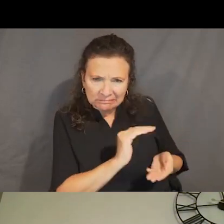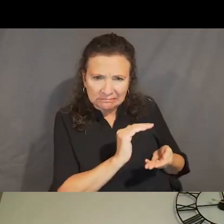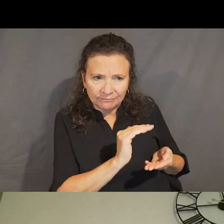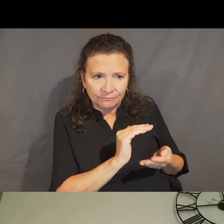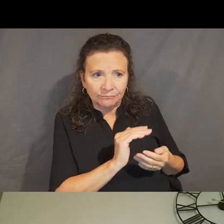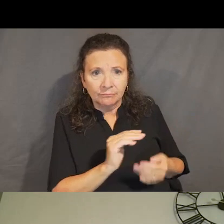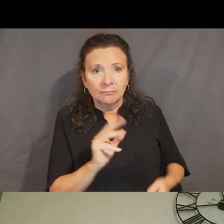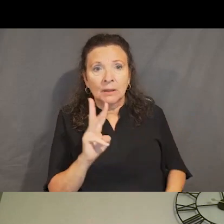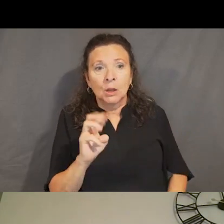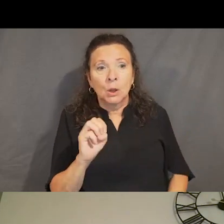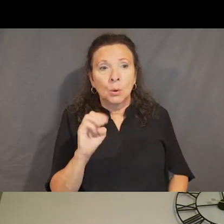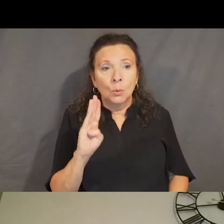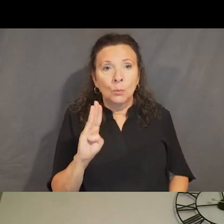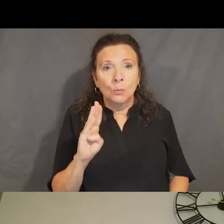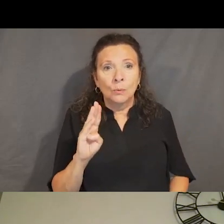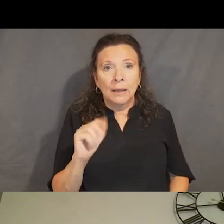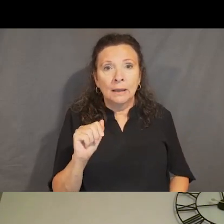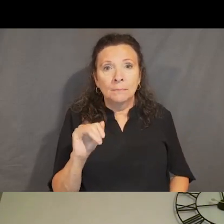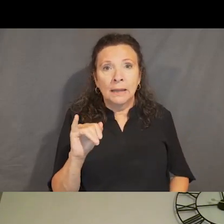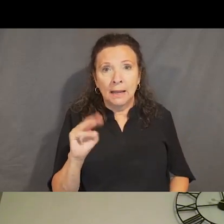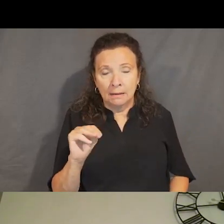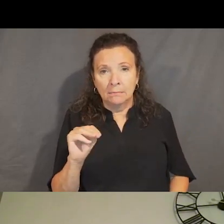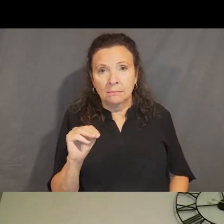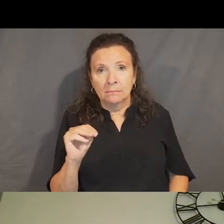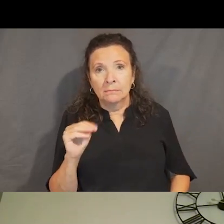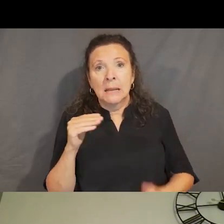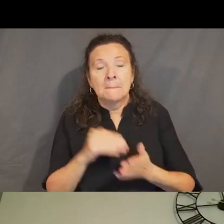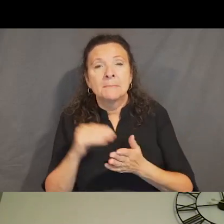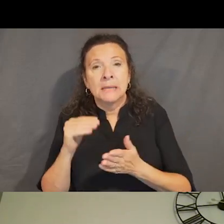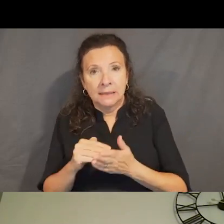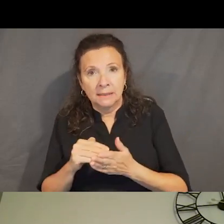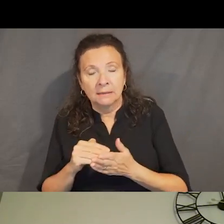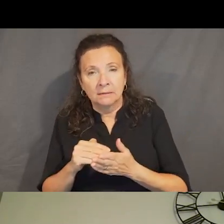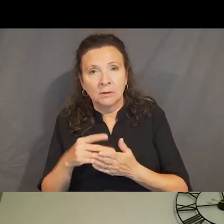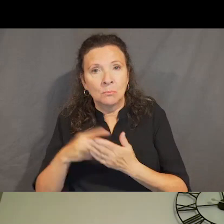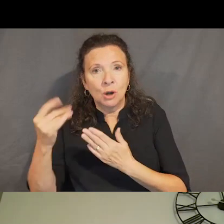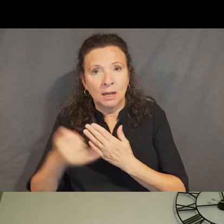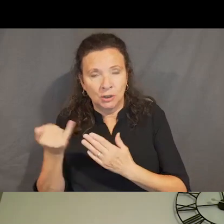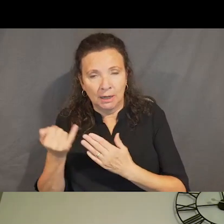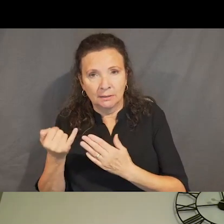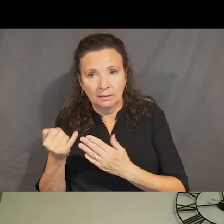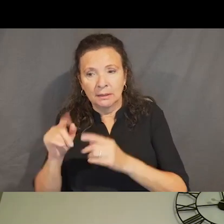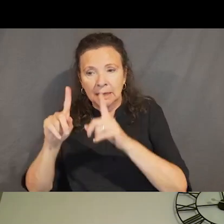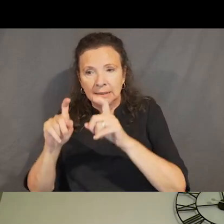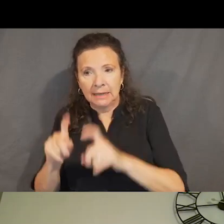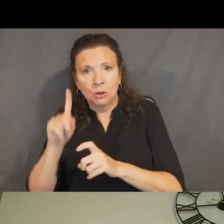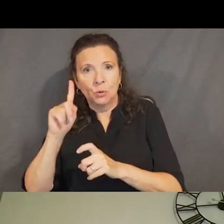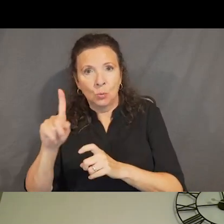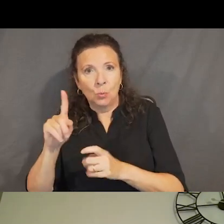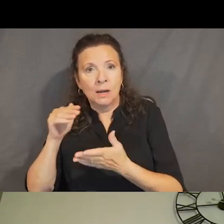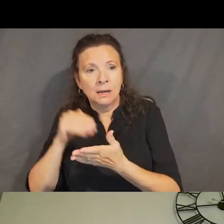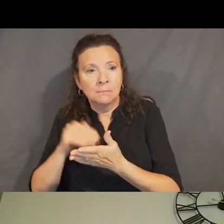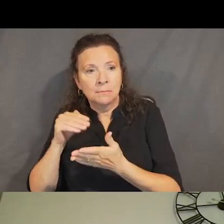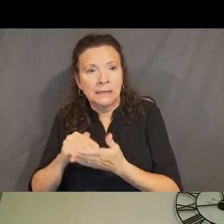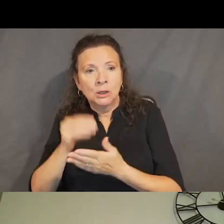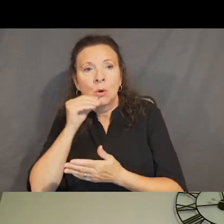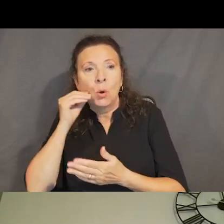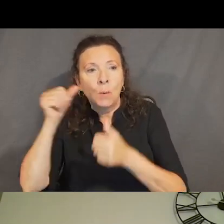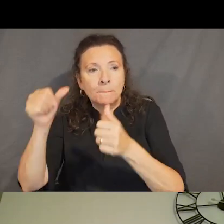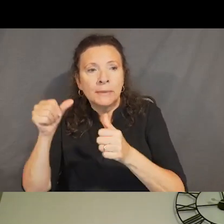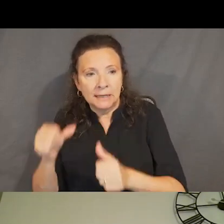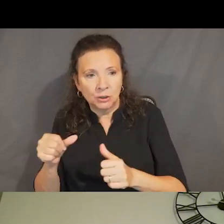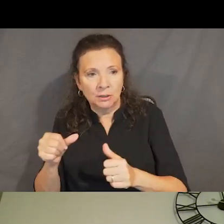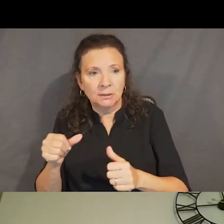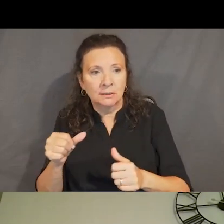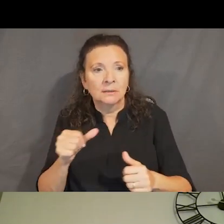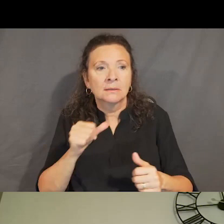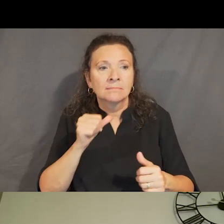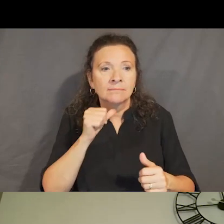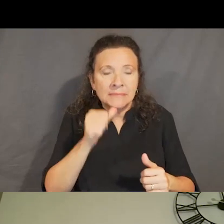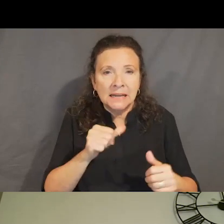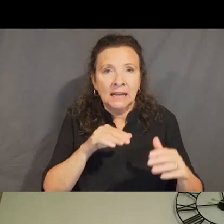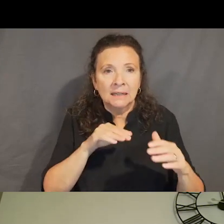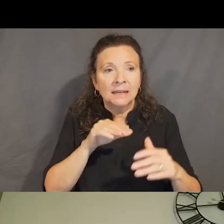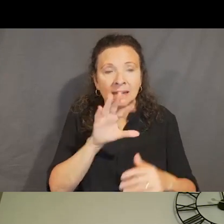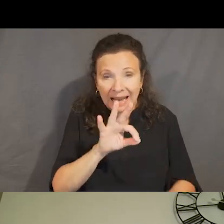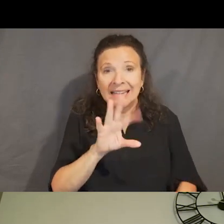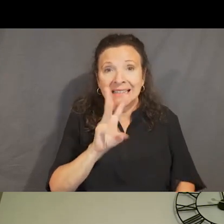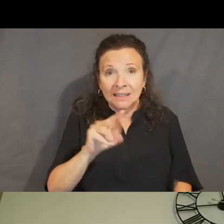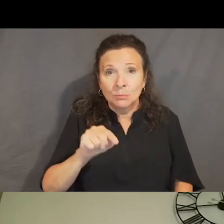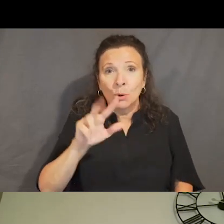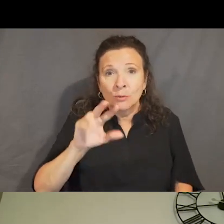project, which tested 1 million home pages against the Web content accessibility guide, 96. 3% of